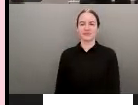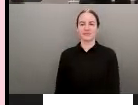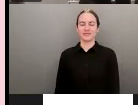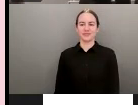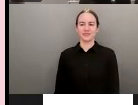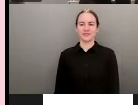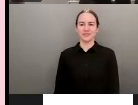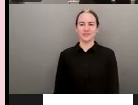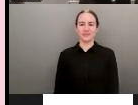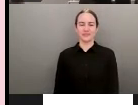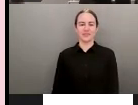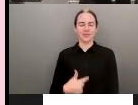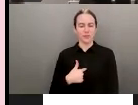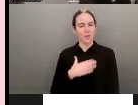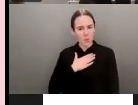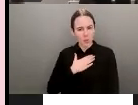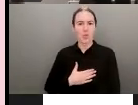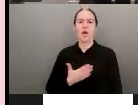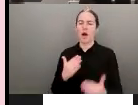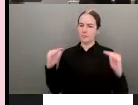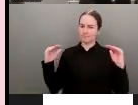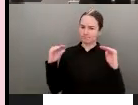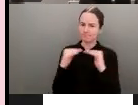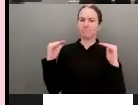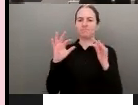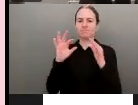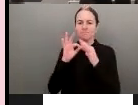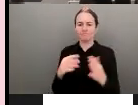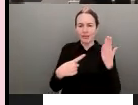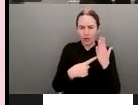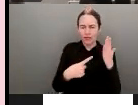about equality in tech, from many perspectives, like